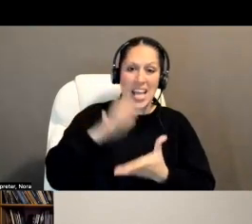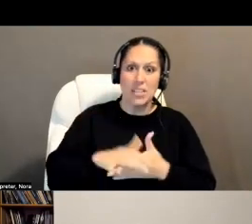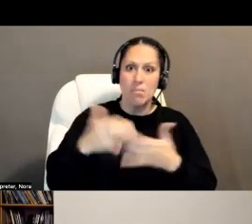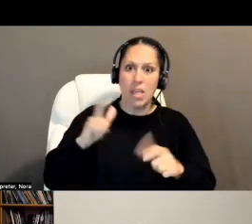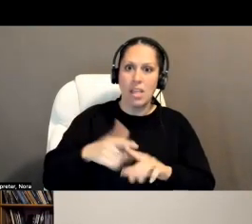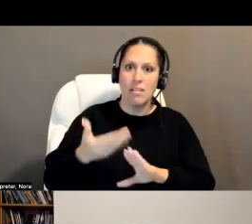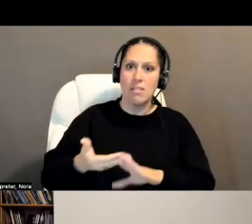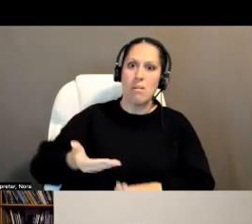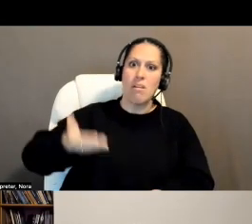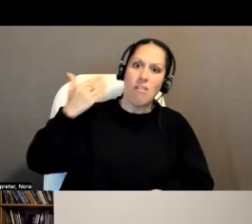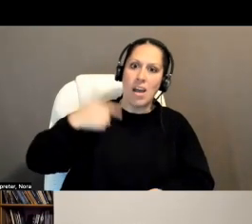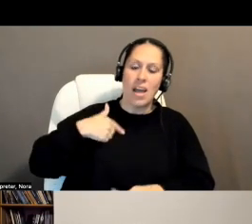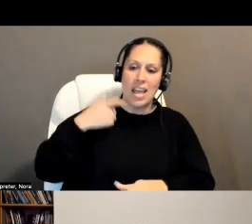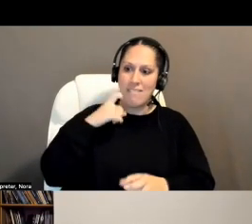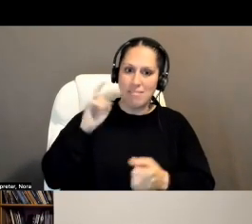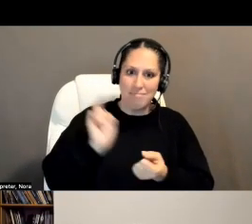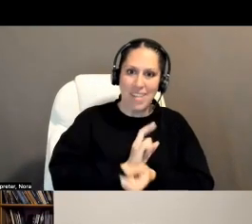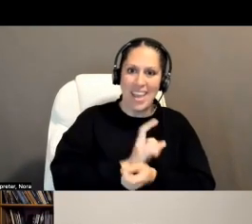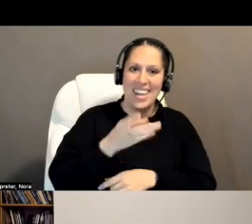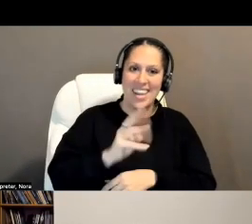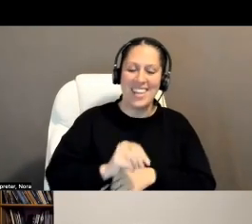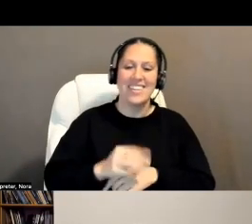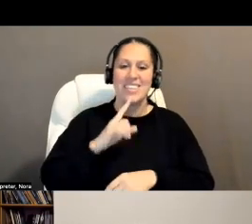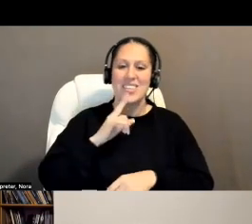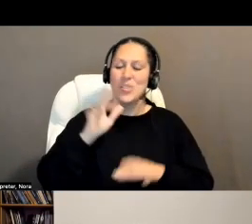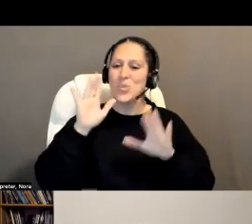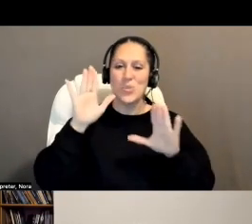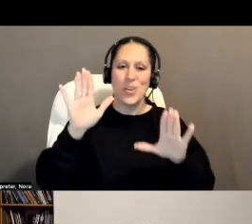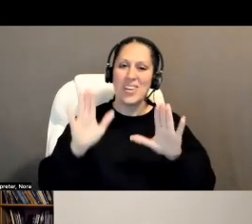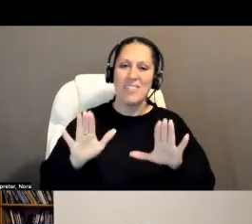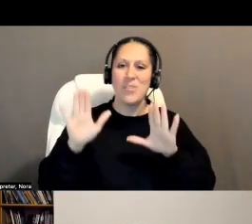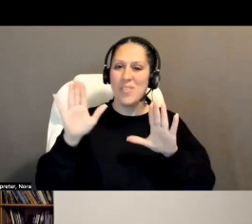Oh, cool. It's a wonderful, wonderful Fantasy game.